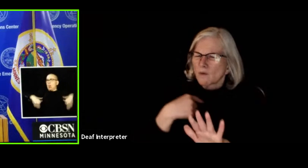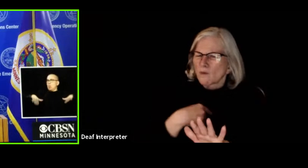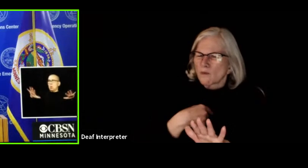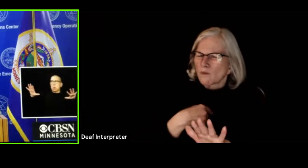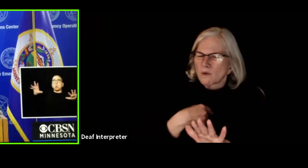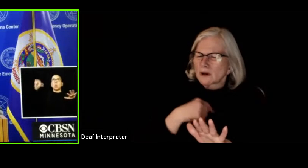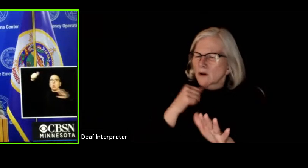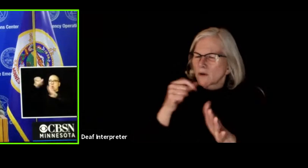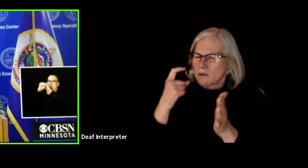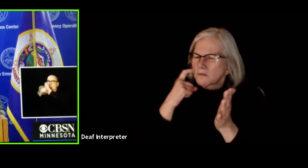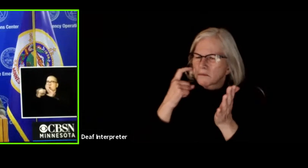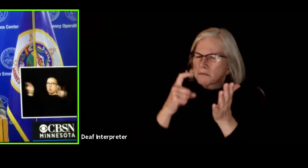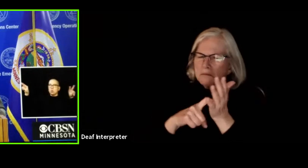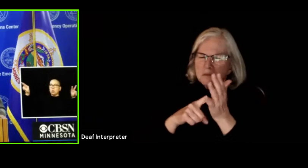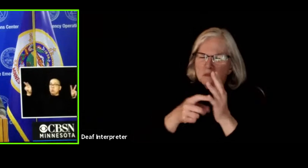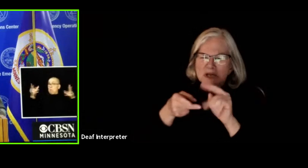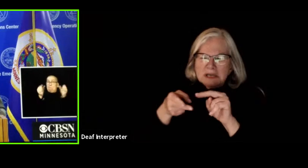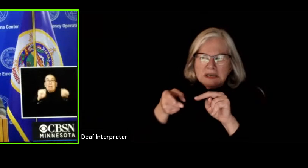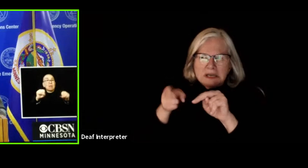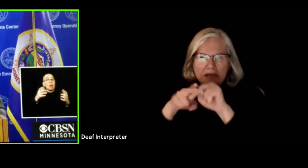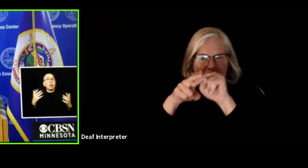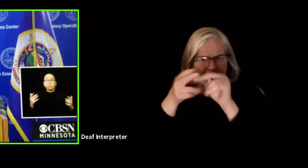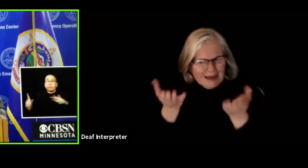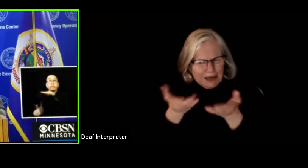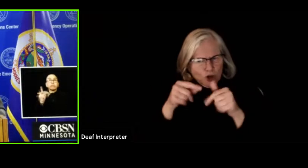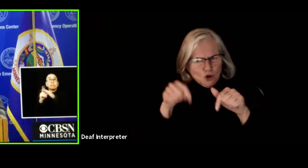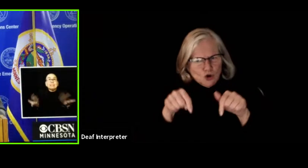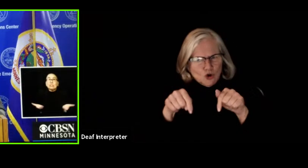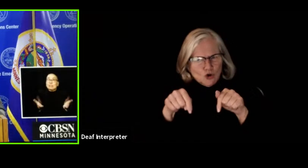IT IS PROBABLY HERE. EARLY INDICATORS SHOW THAT THIS VARIANT,